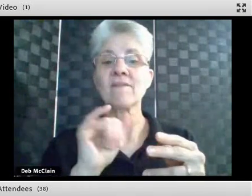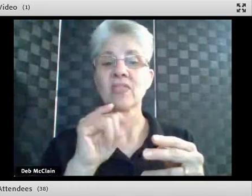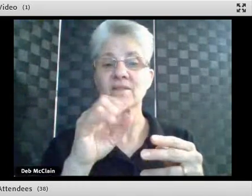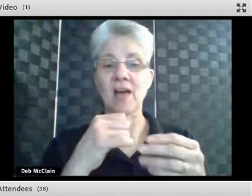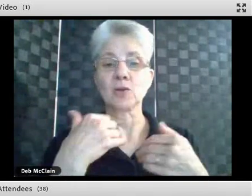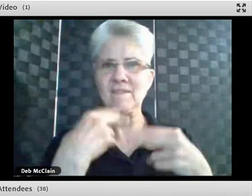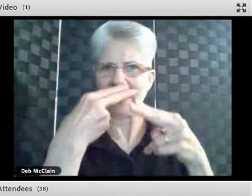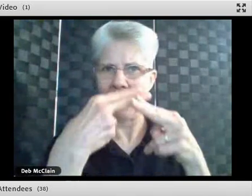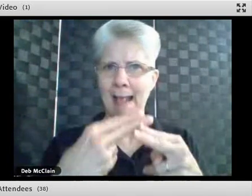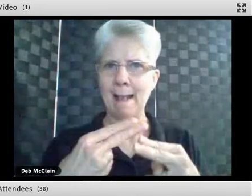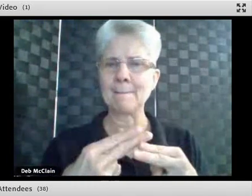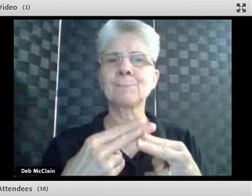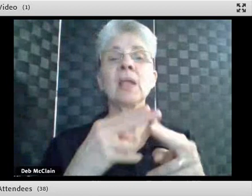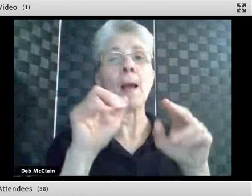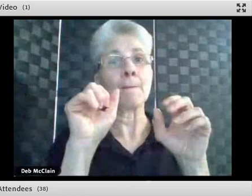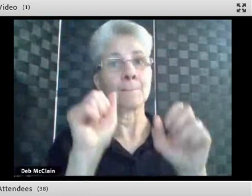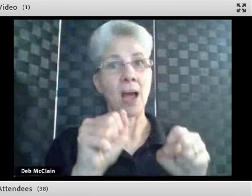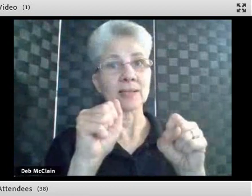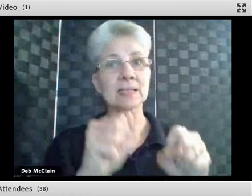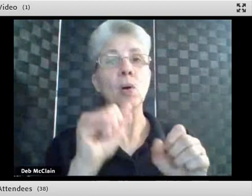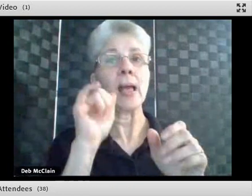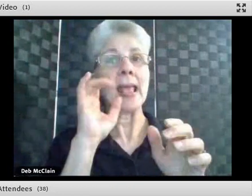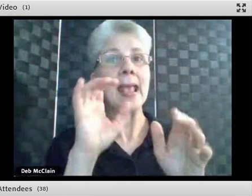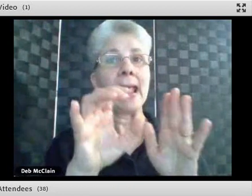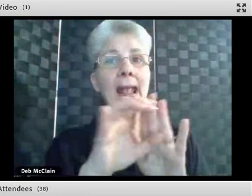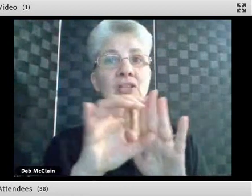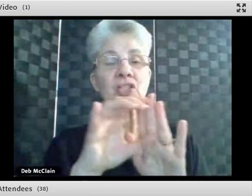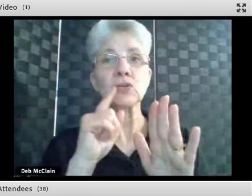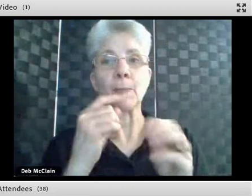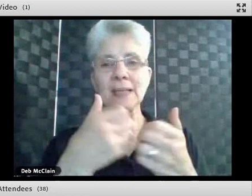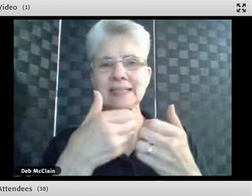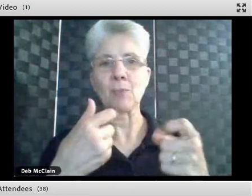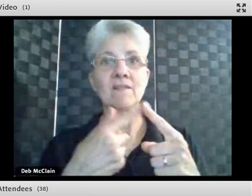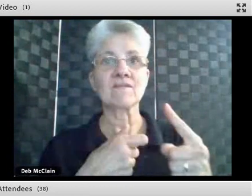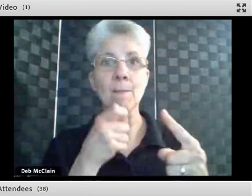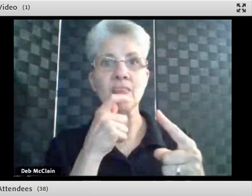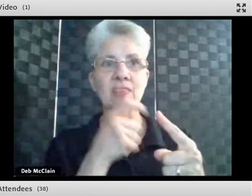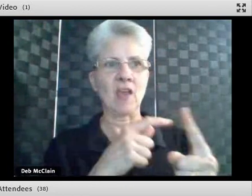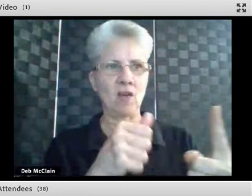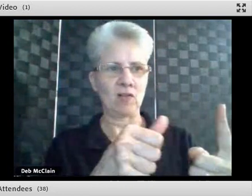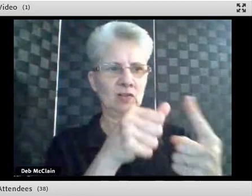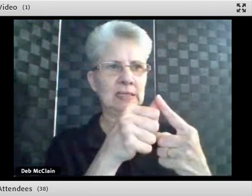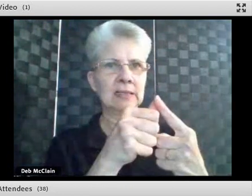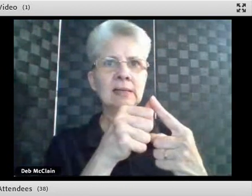It's entirely possible images could get separated from their parent directories at some point,